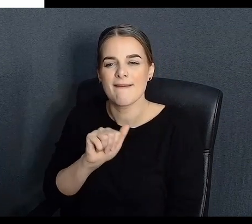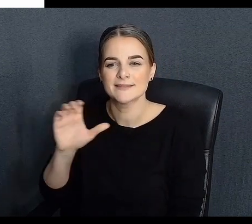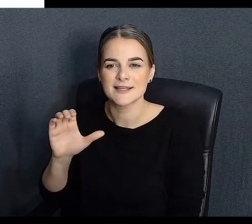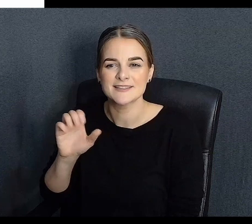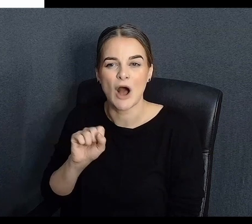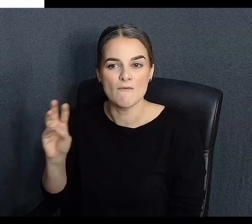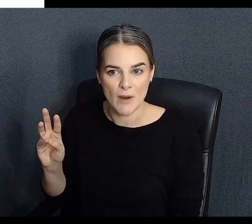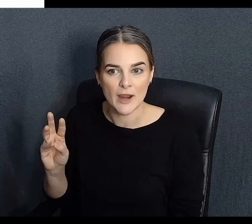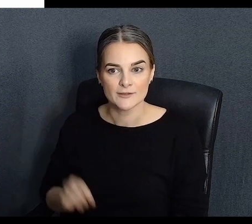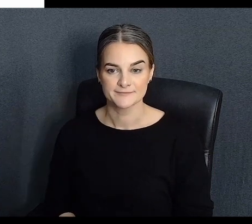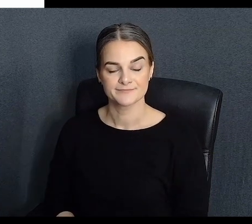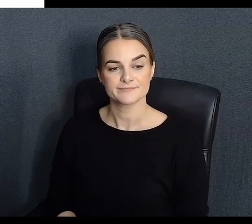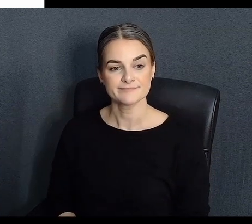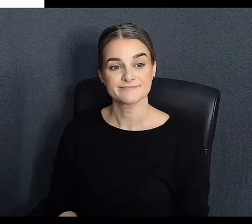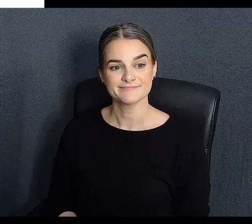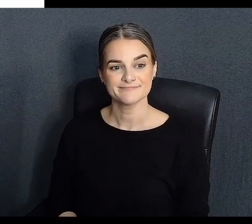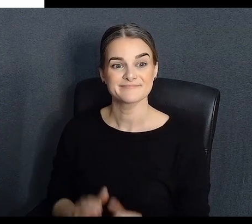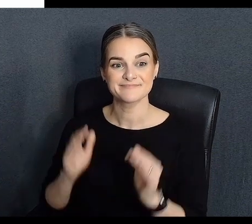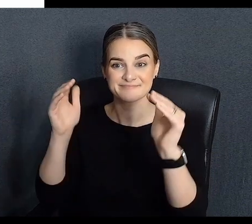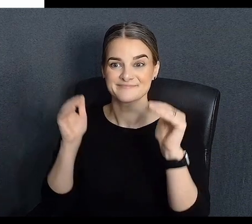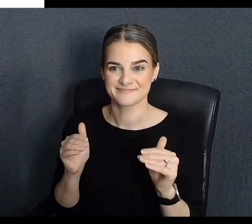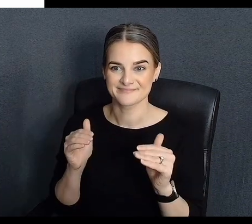Next, we have dedicated communication device.